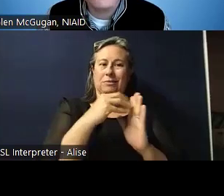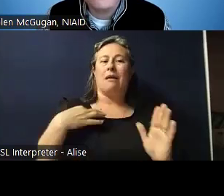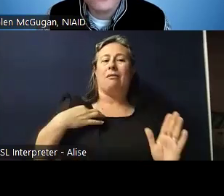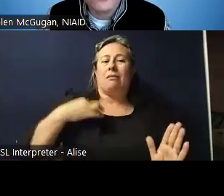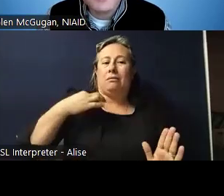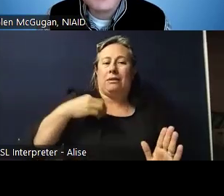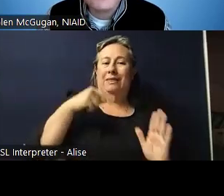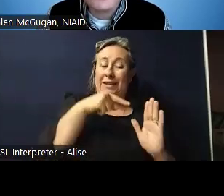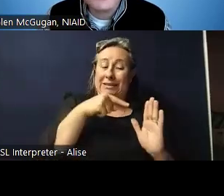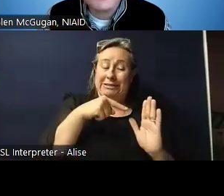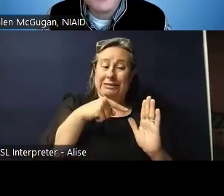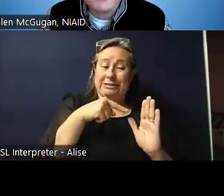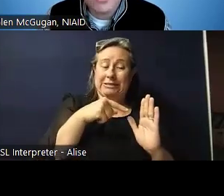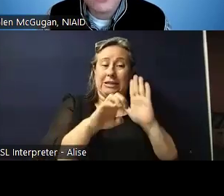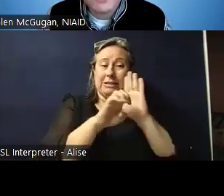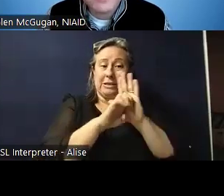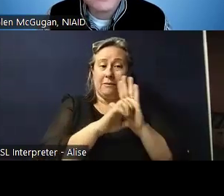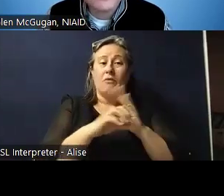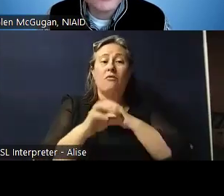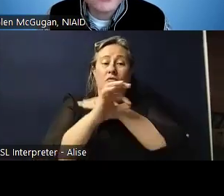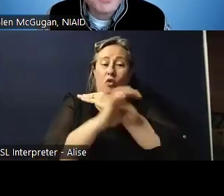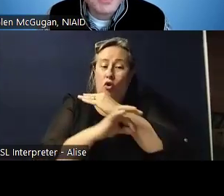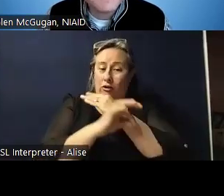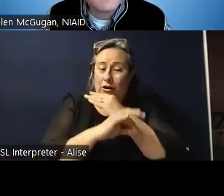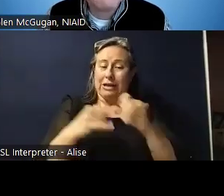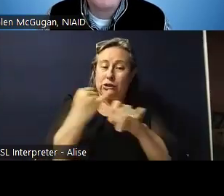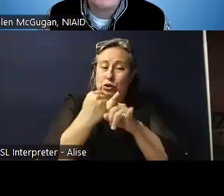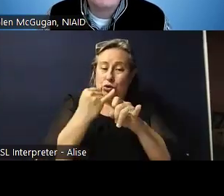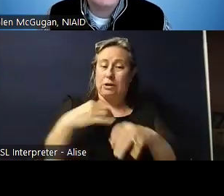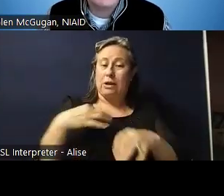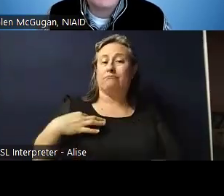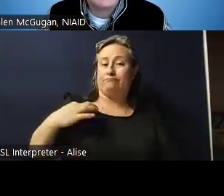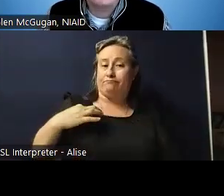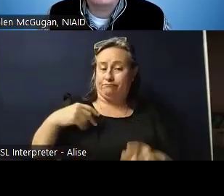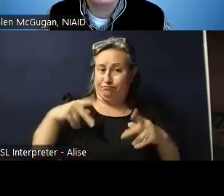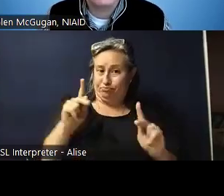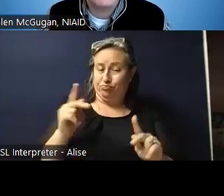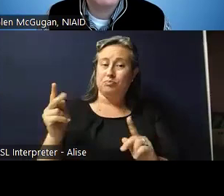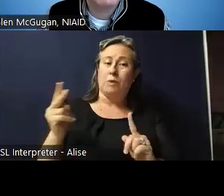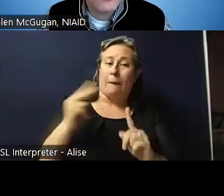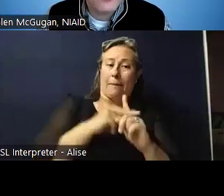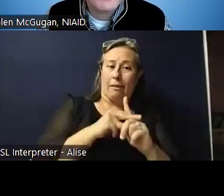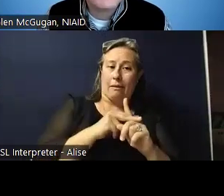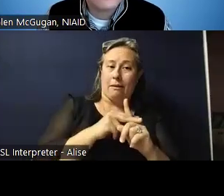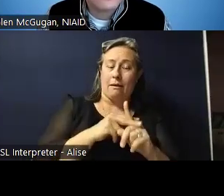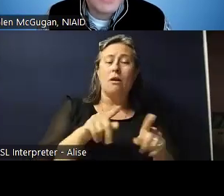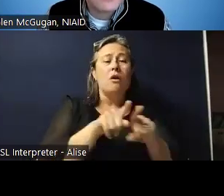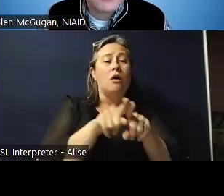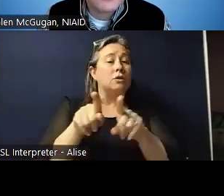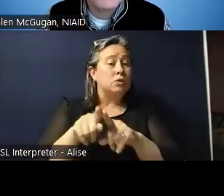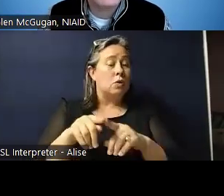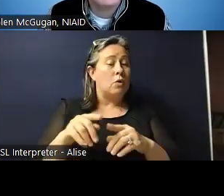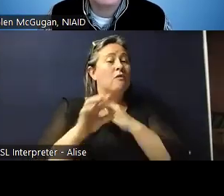foreign institutions are eligible to apply, and foreign components are eligible.